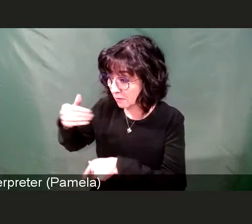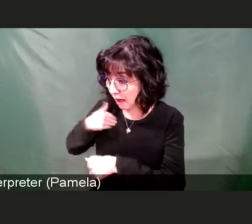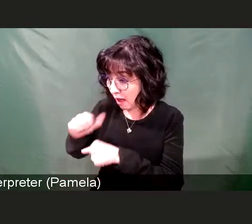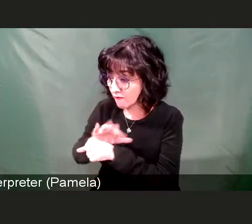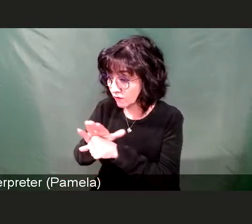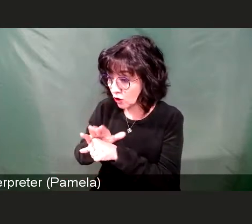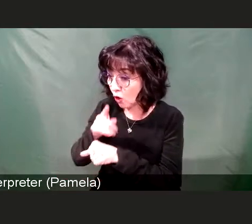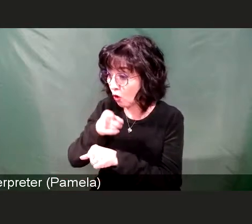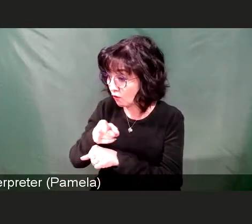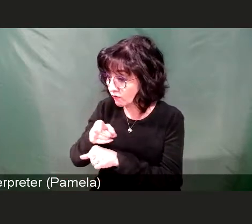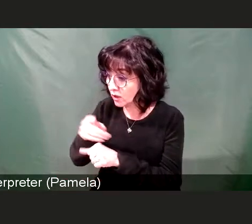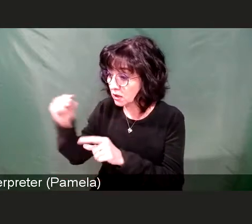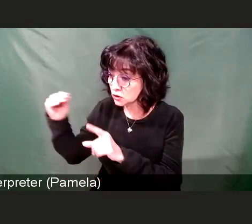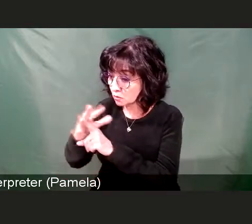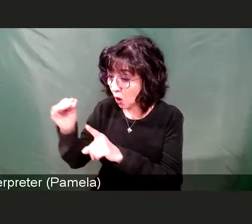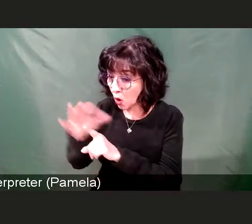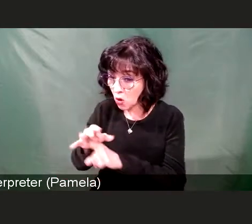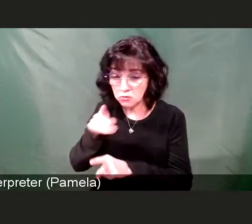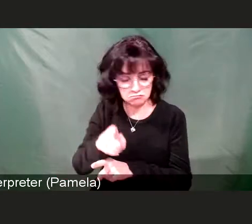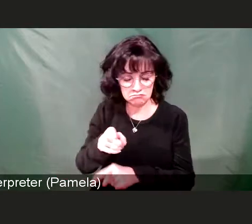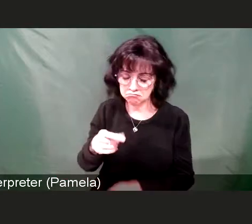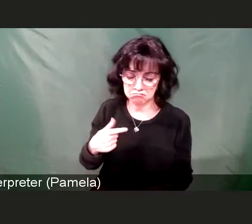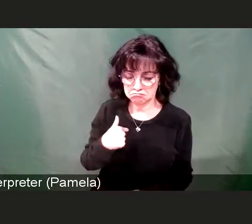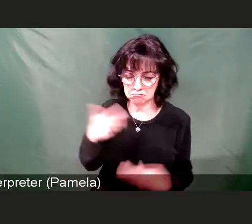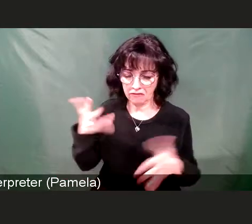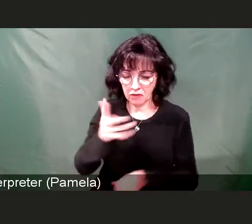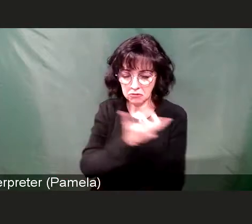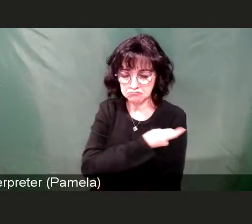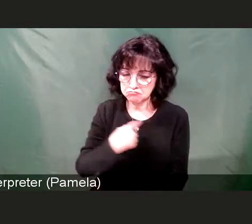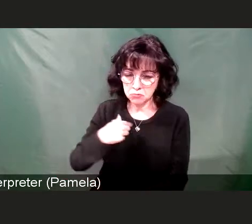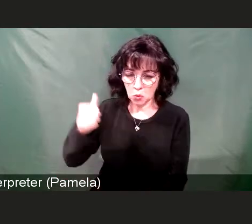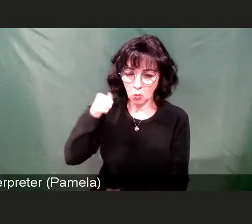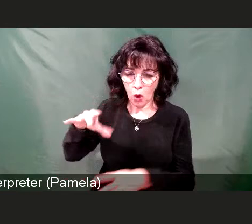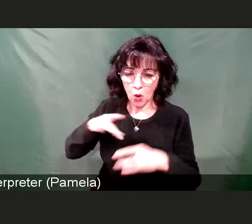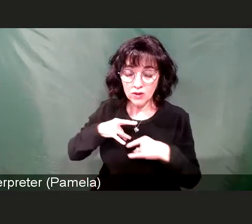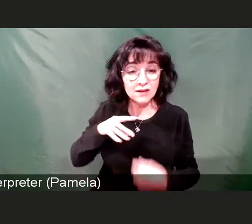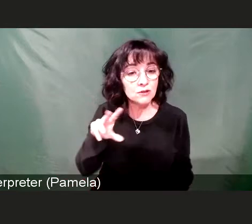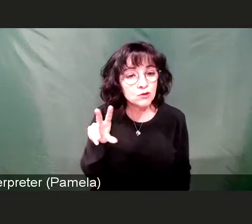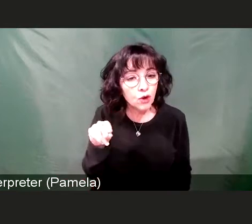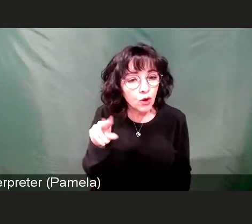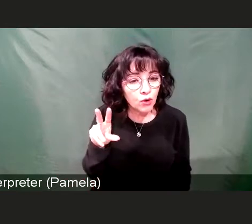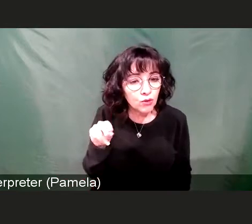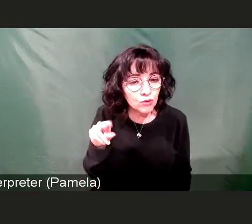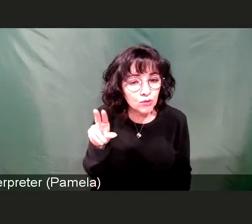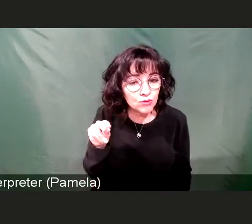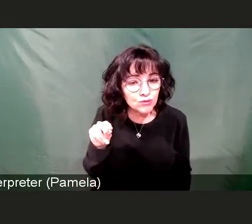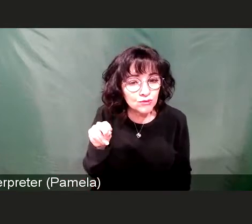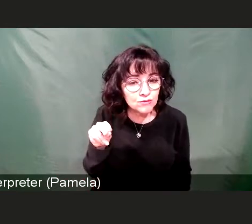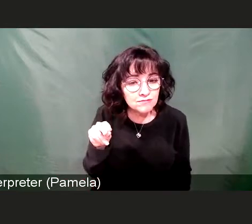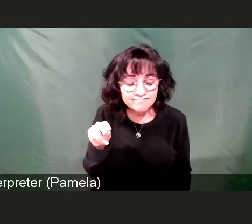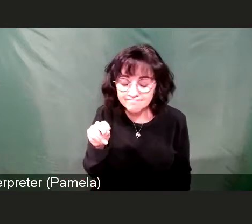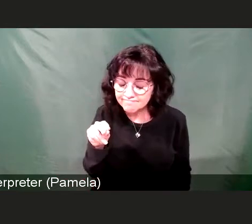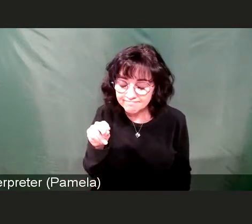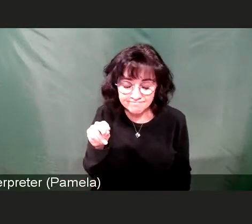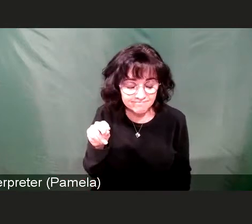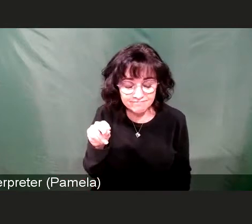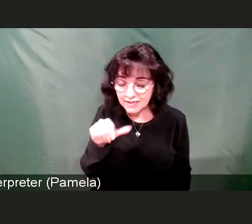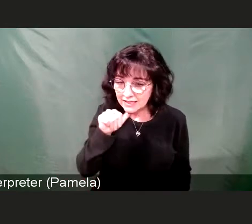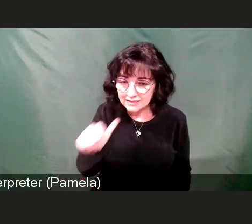I say that to understand what these vaccines are created for and what we know that they can do as of this moment.